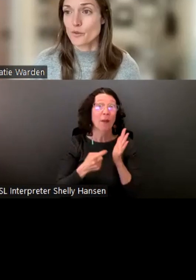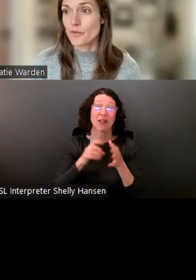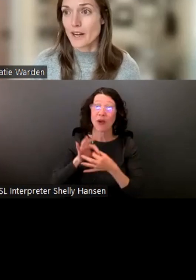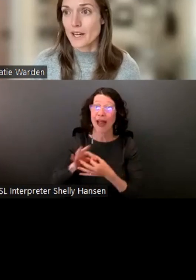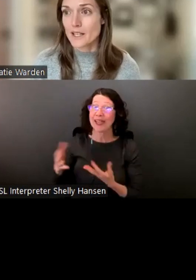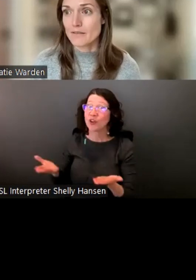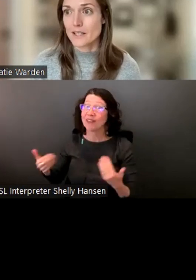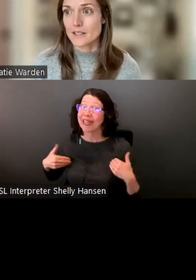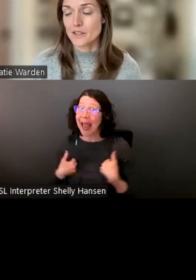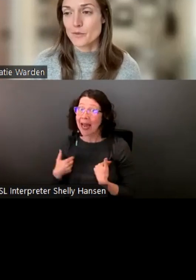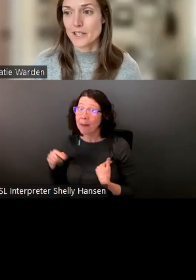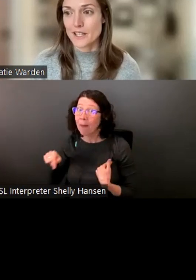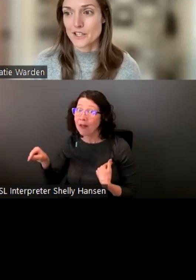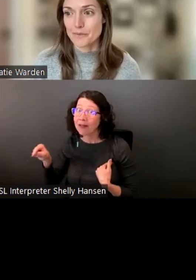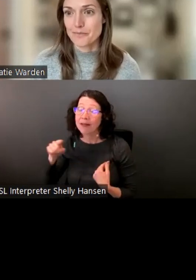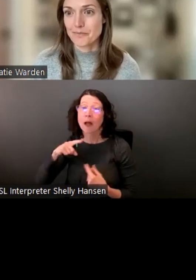for providing effective communication.